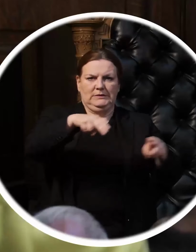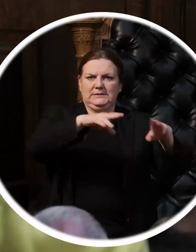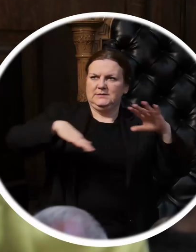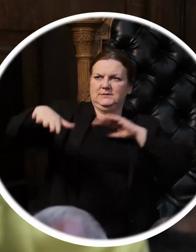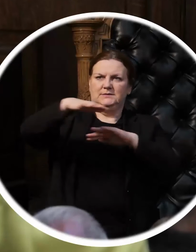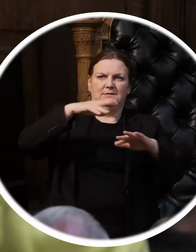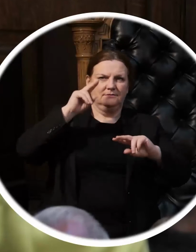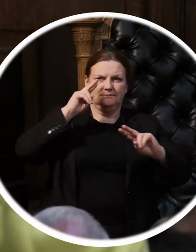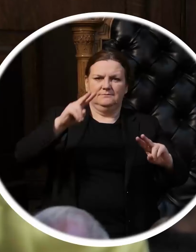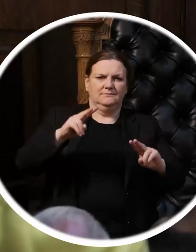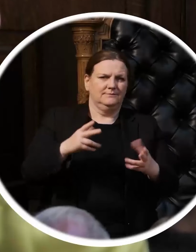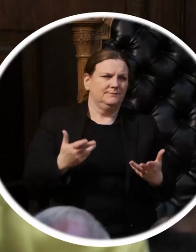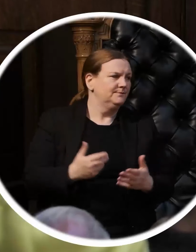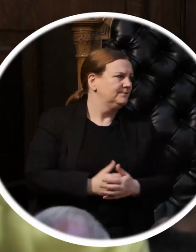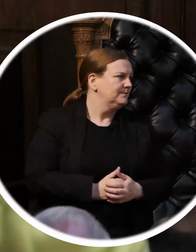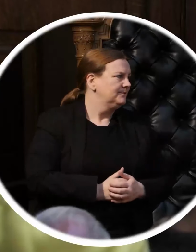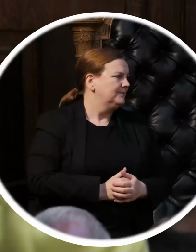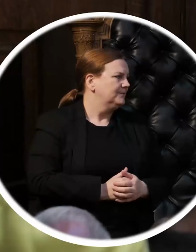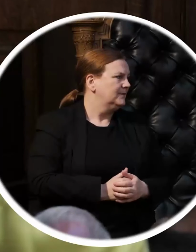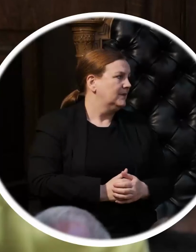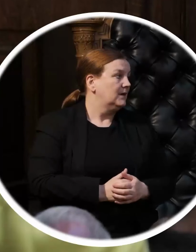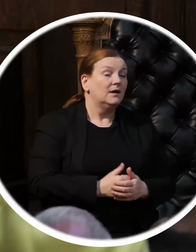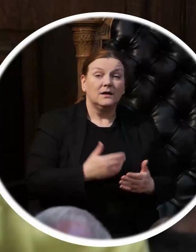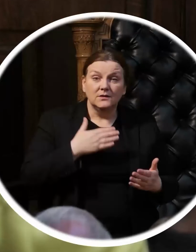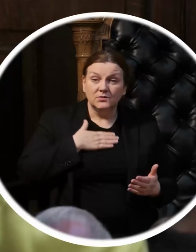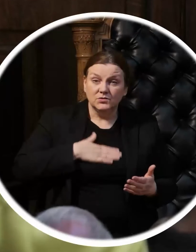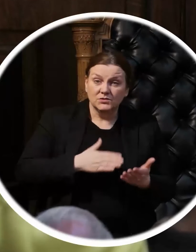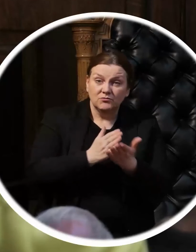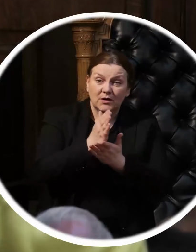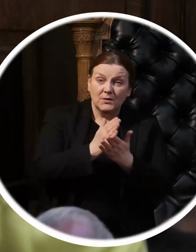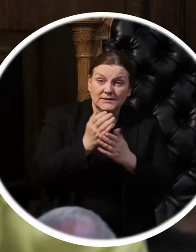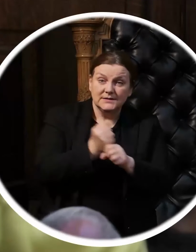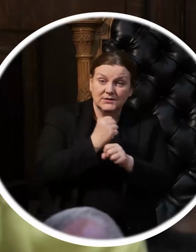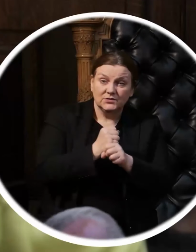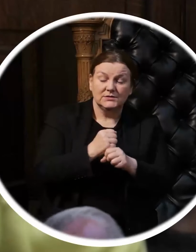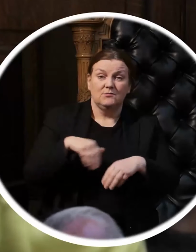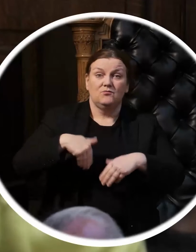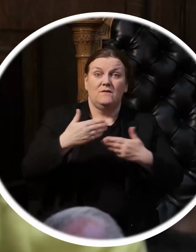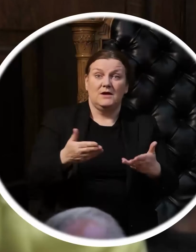And that it's not just that railway stations provide a new architectural